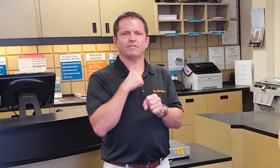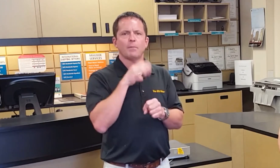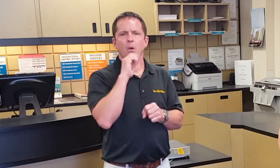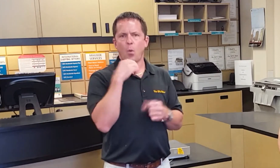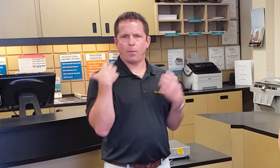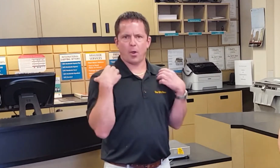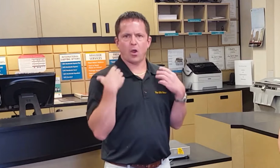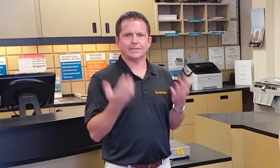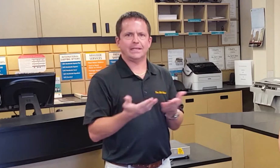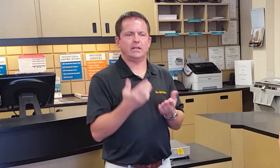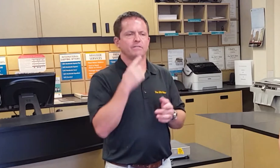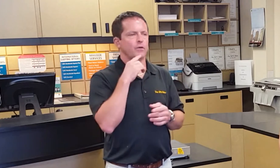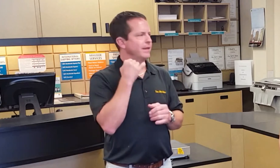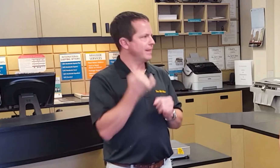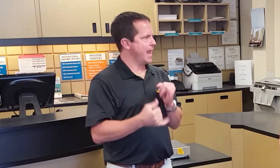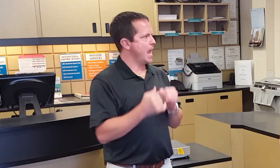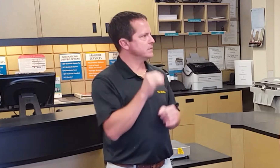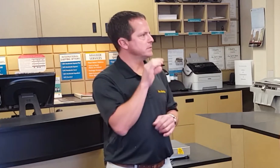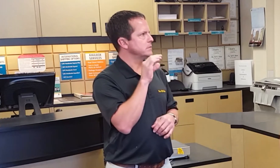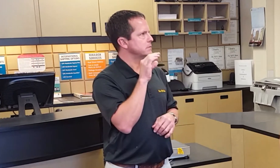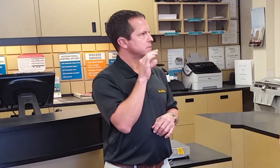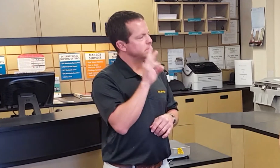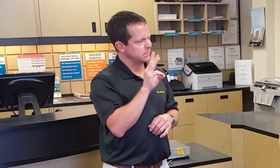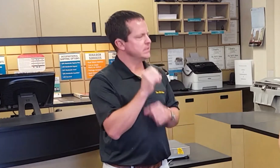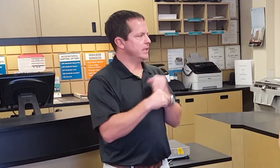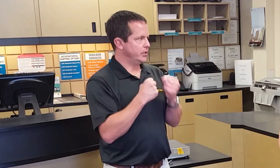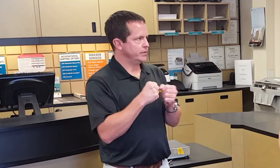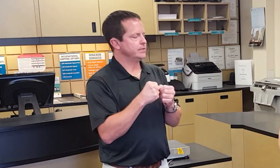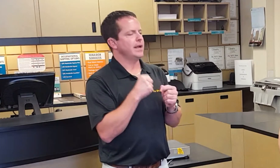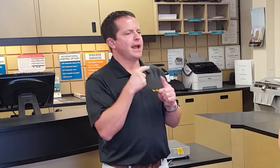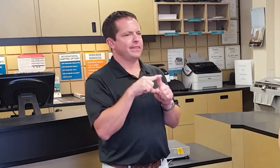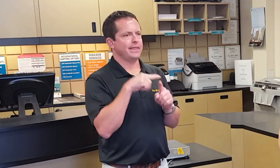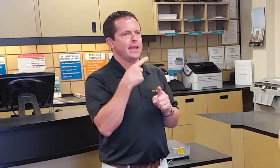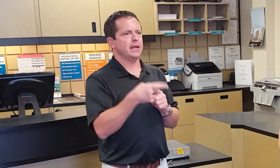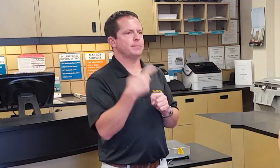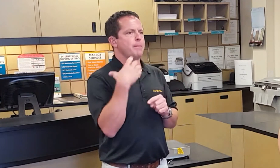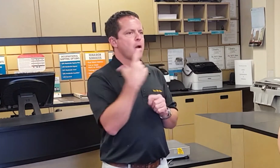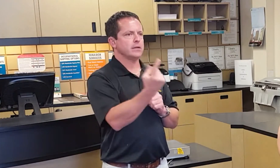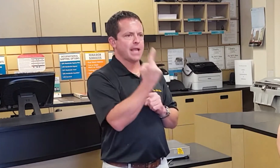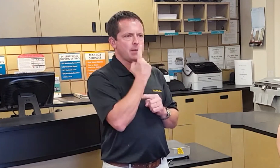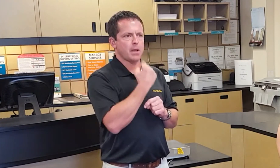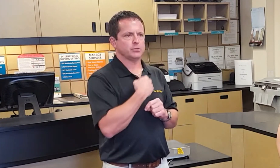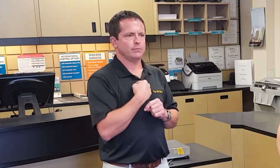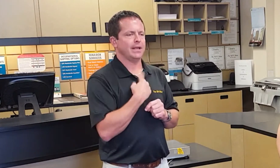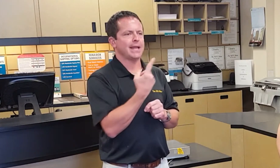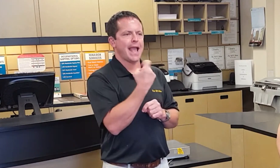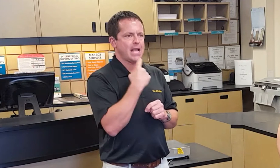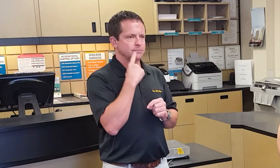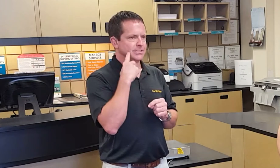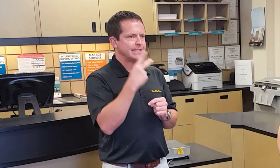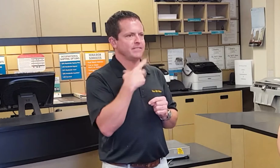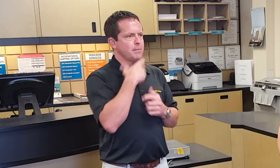I had my previous boss who I worked for for about six years. He came up to me one day and